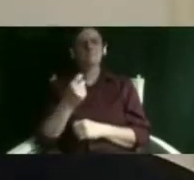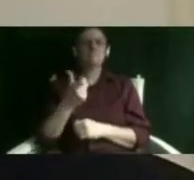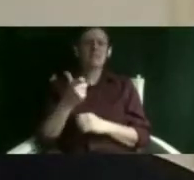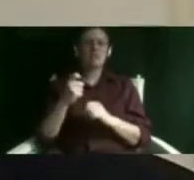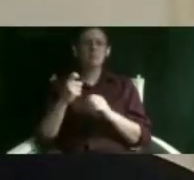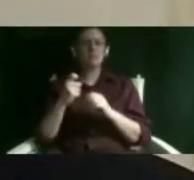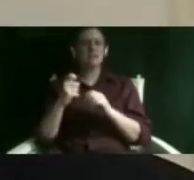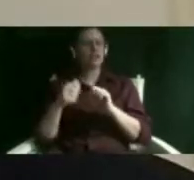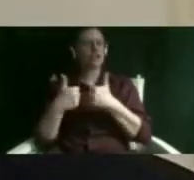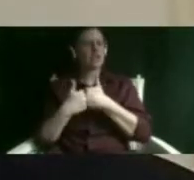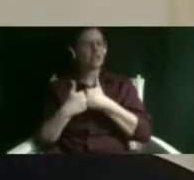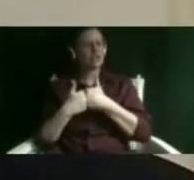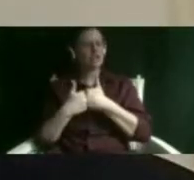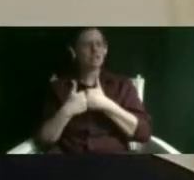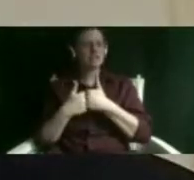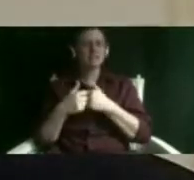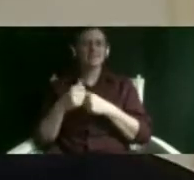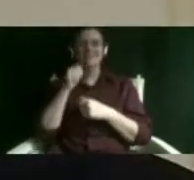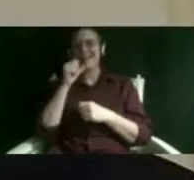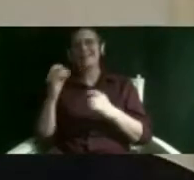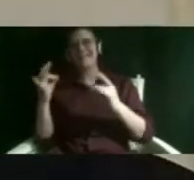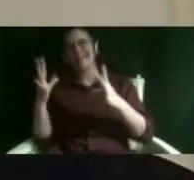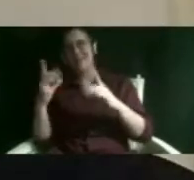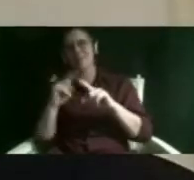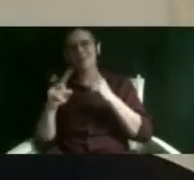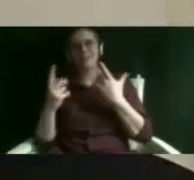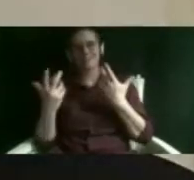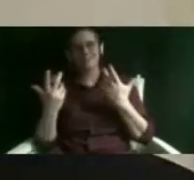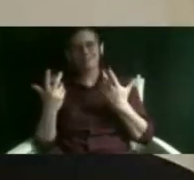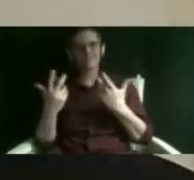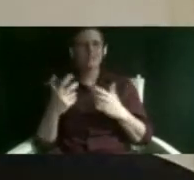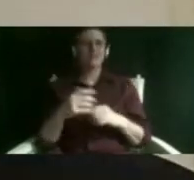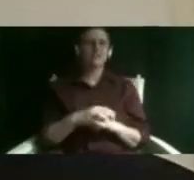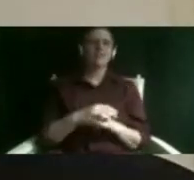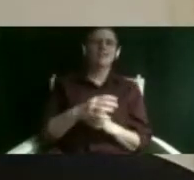me out to coffee and basically came out for me he was like so i don't think that you're like into